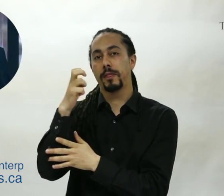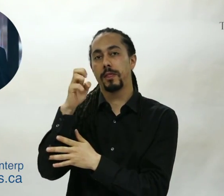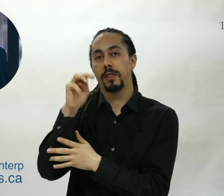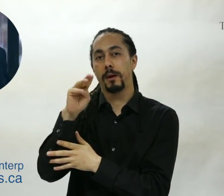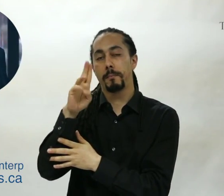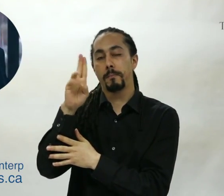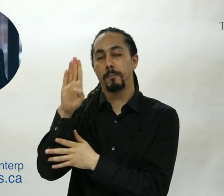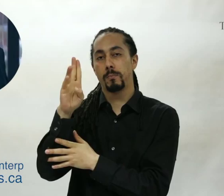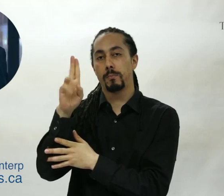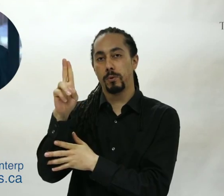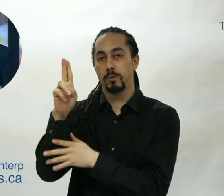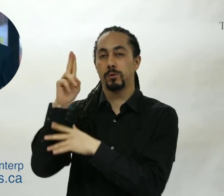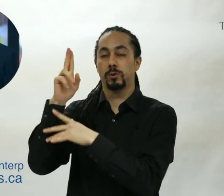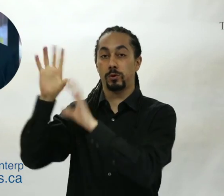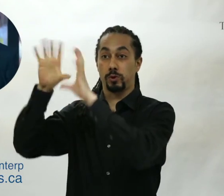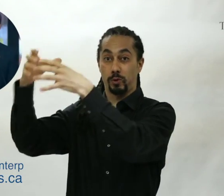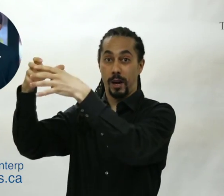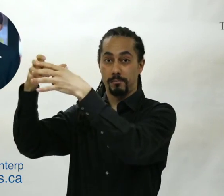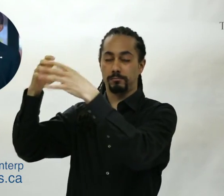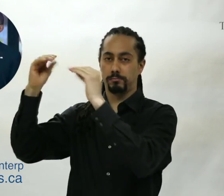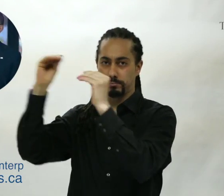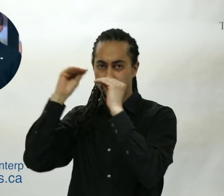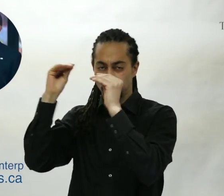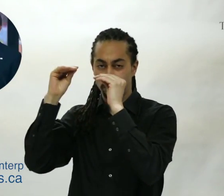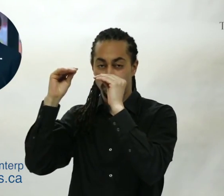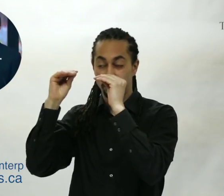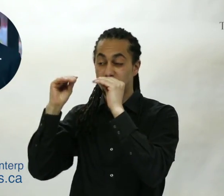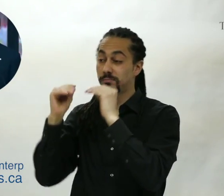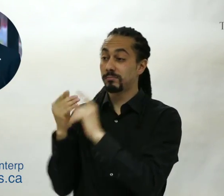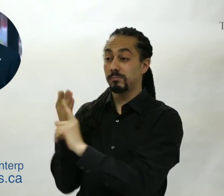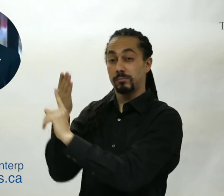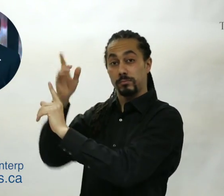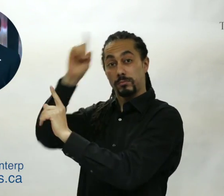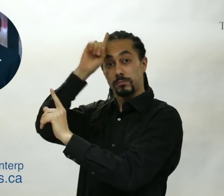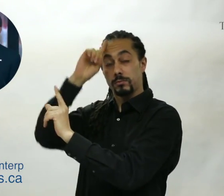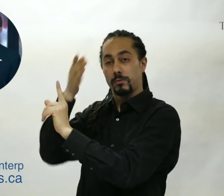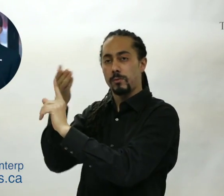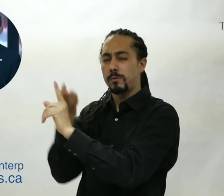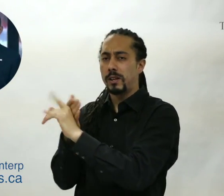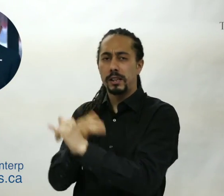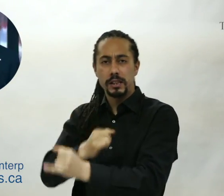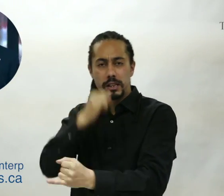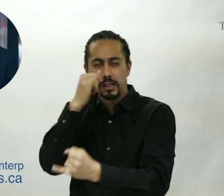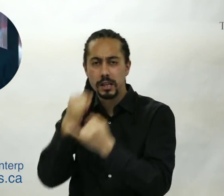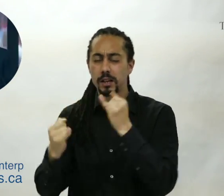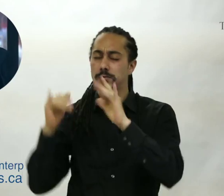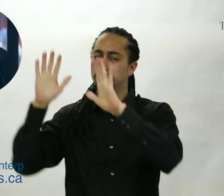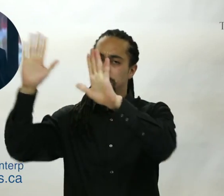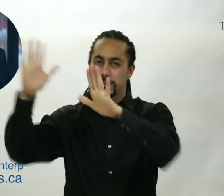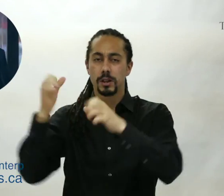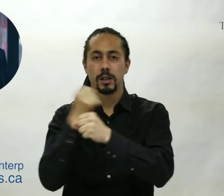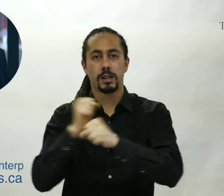Madiba would emerge as the last great liberator of the 20th century.